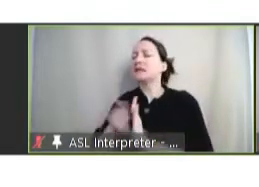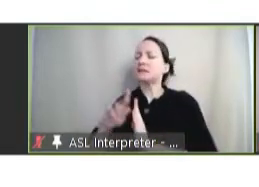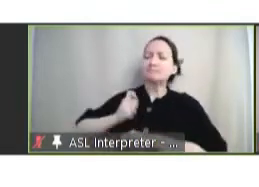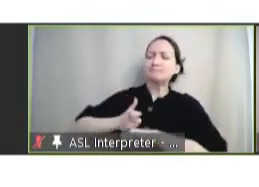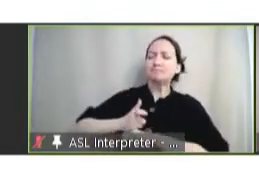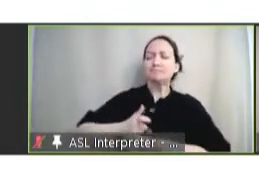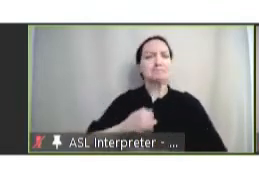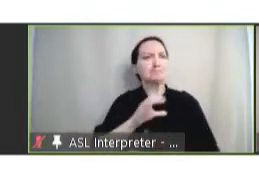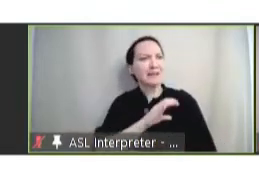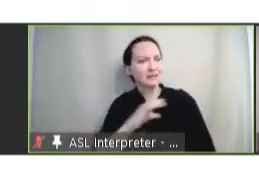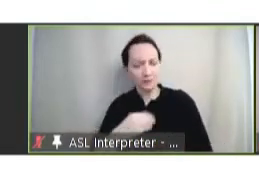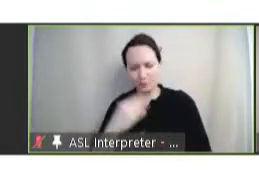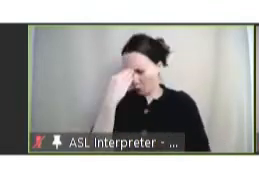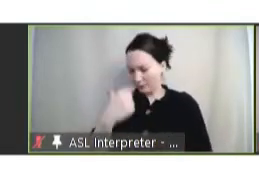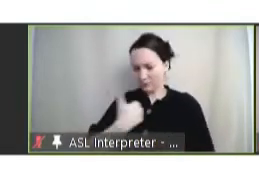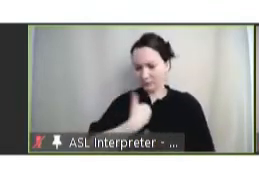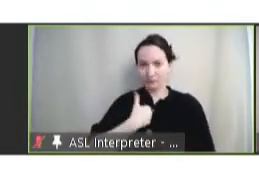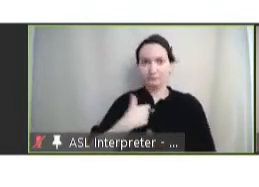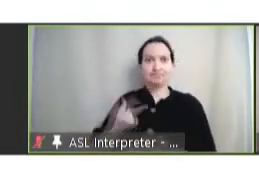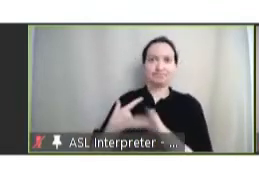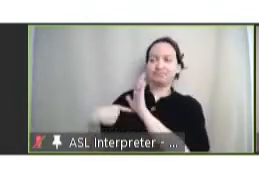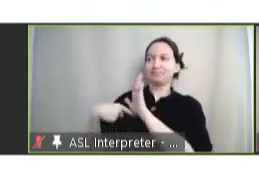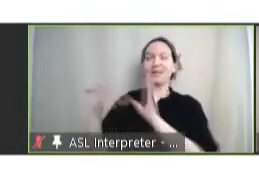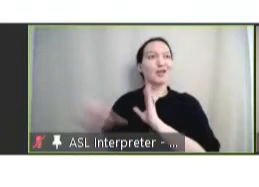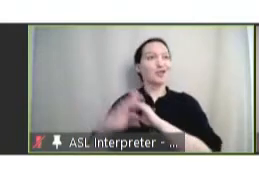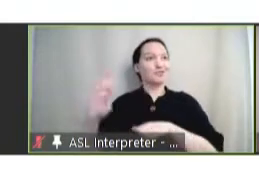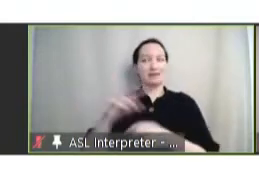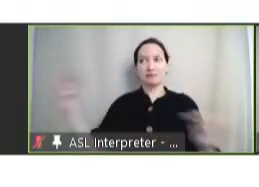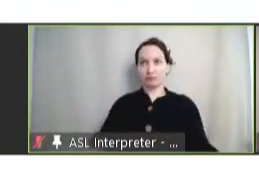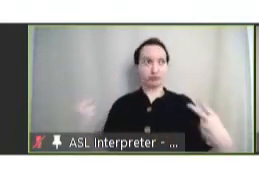council, knowing that I will be an example for other businesses, was to always make sure that